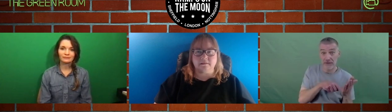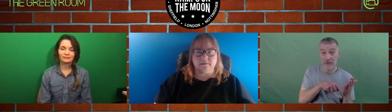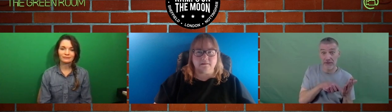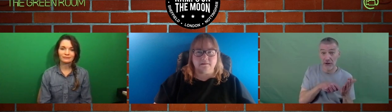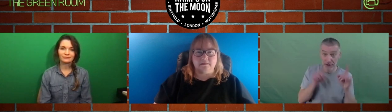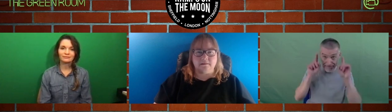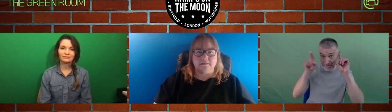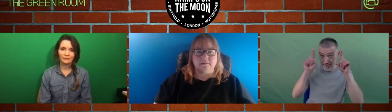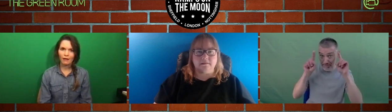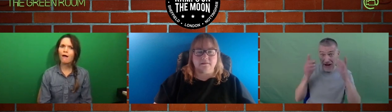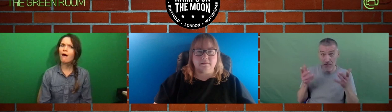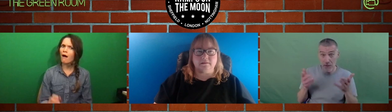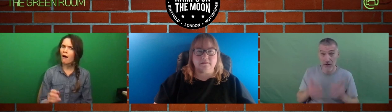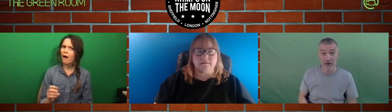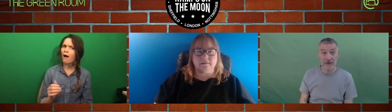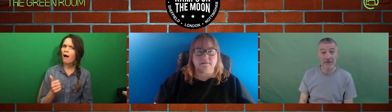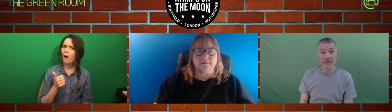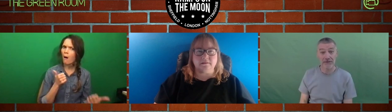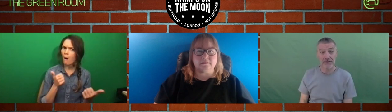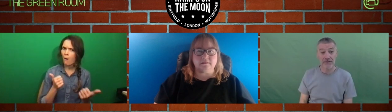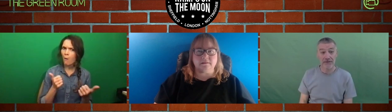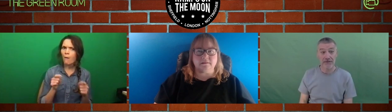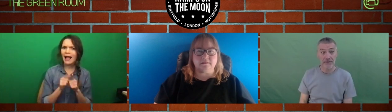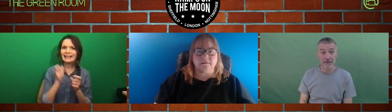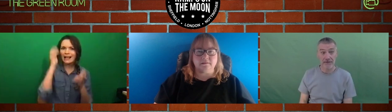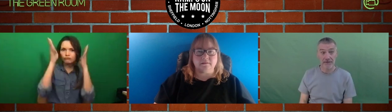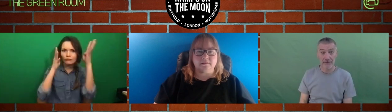Okay so it's kind of improvised and being devised.